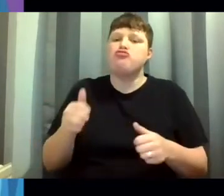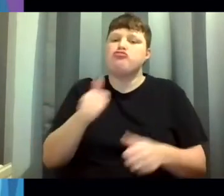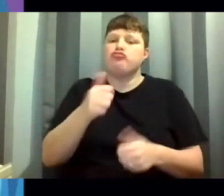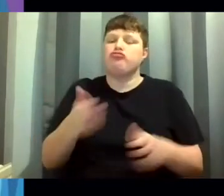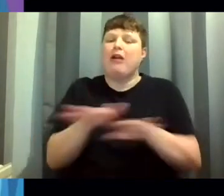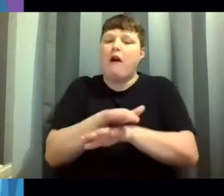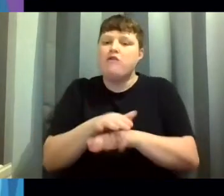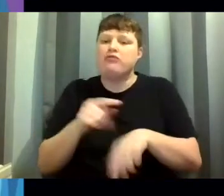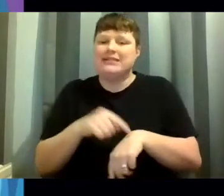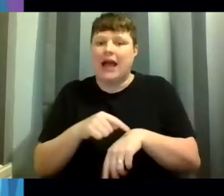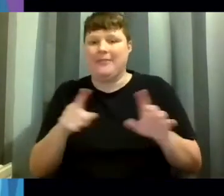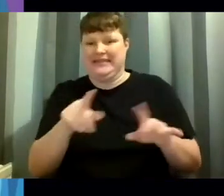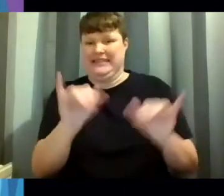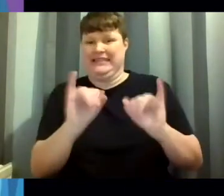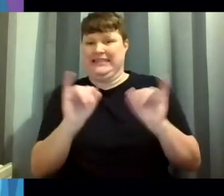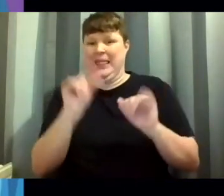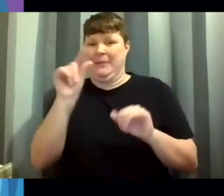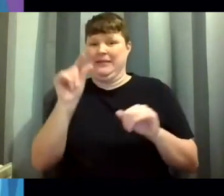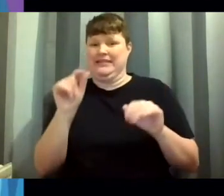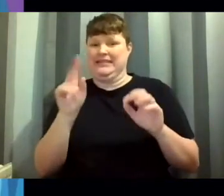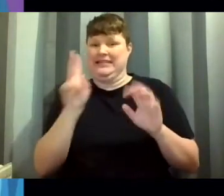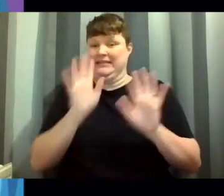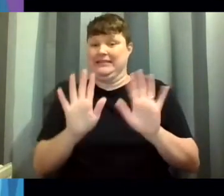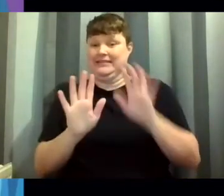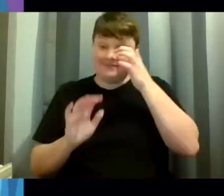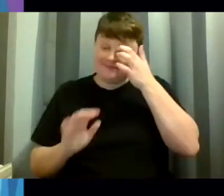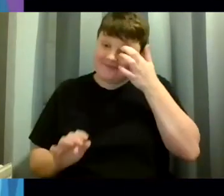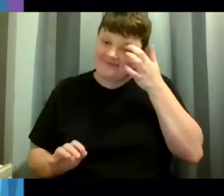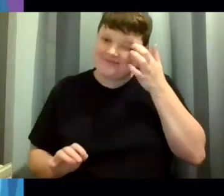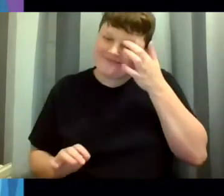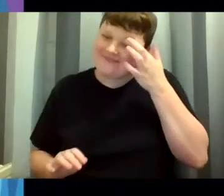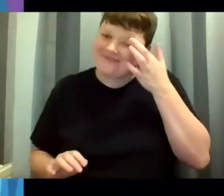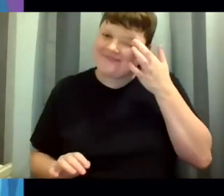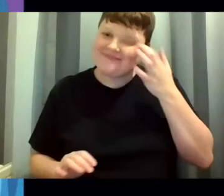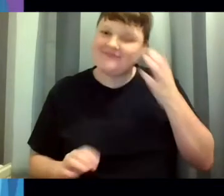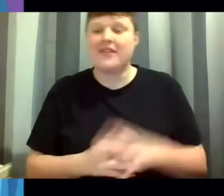Warning: there's a picture of surgery. What we do here is we've got these ports